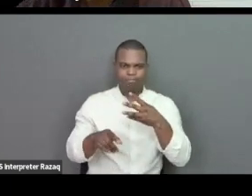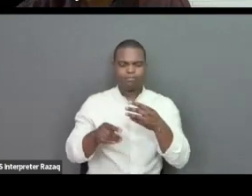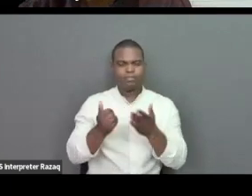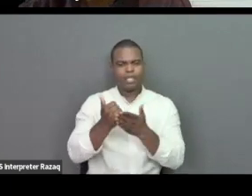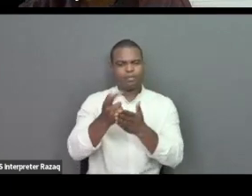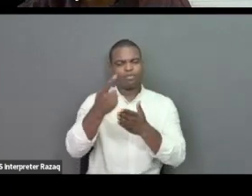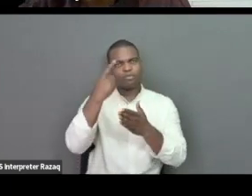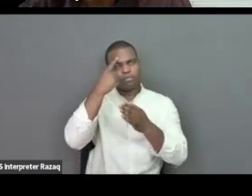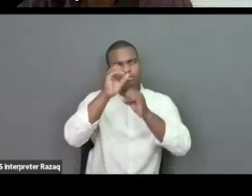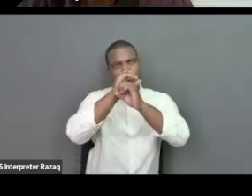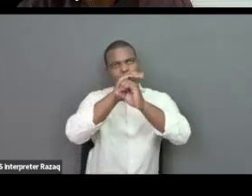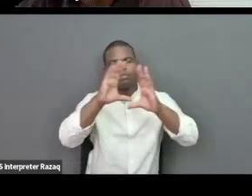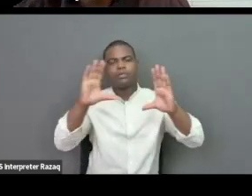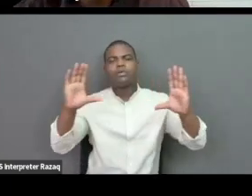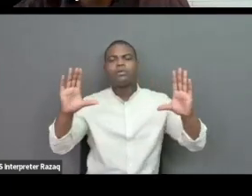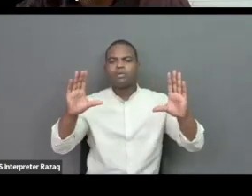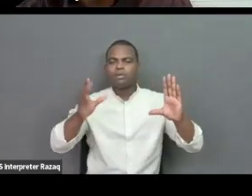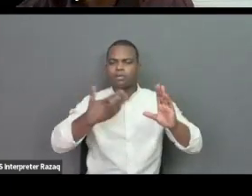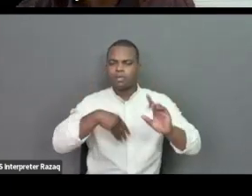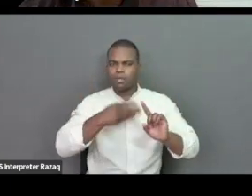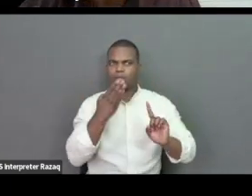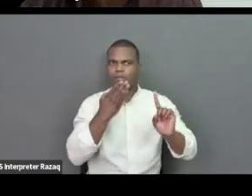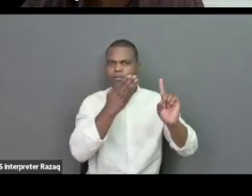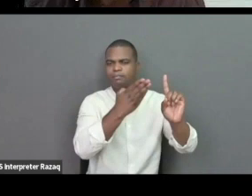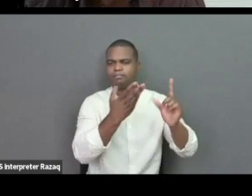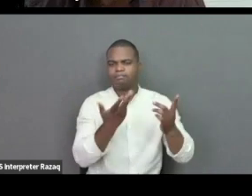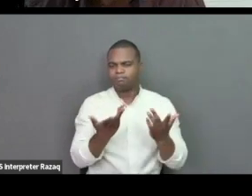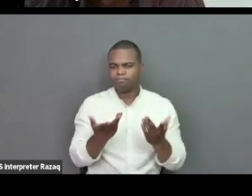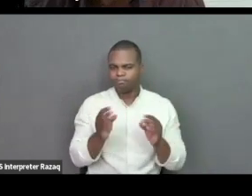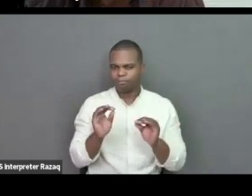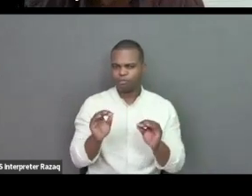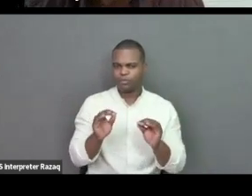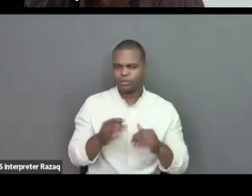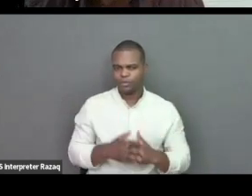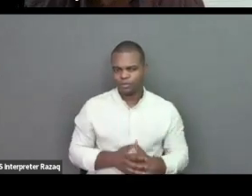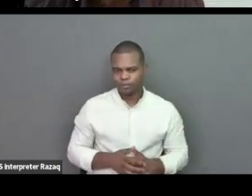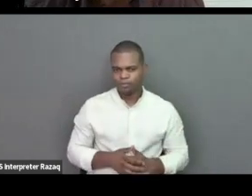mention and you think it should be included, so you are